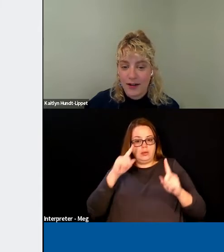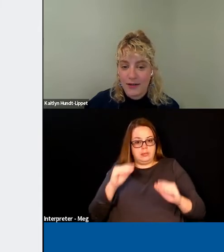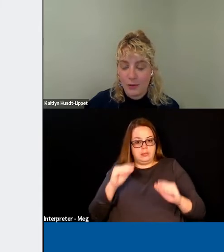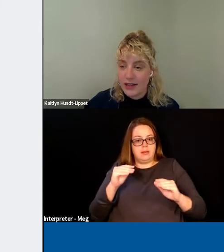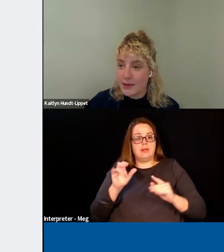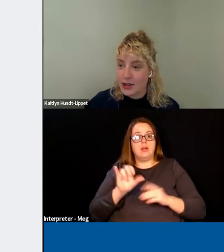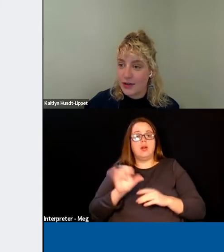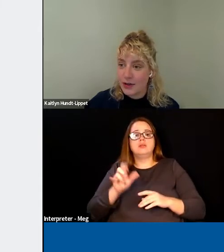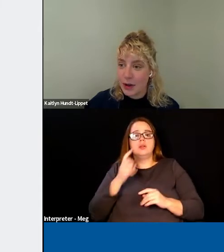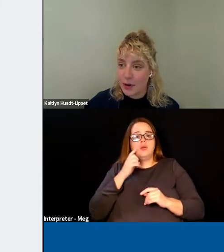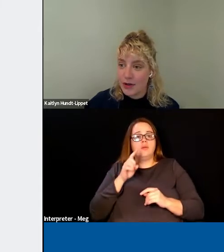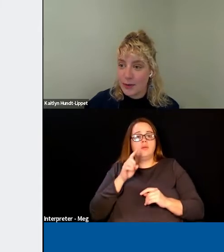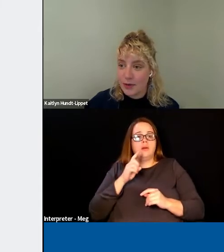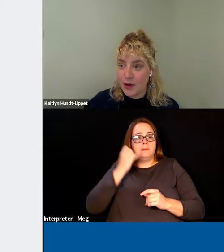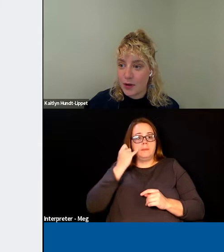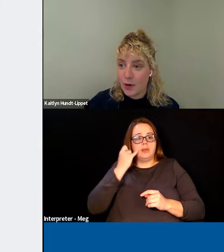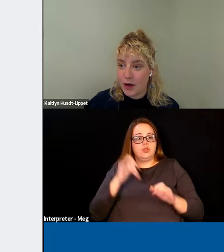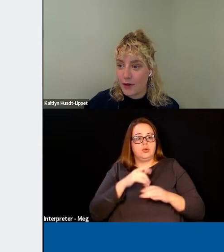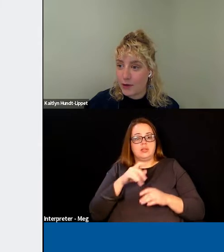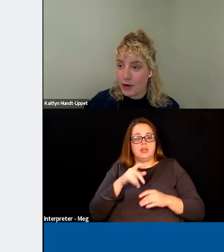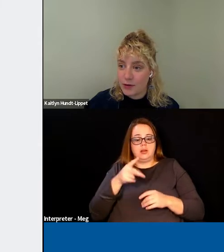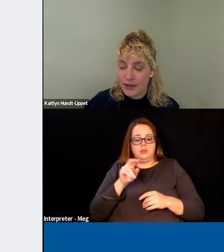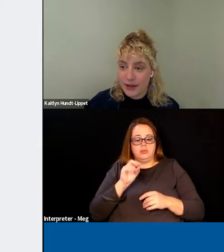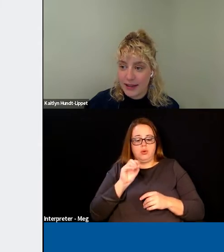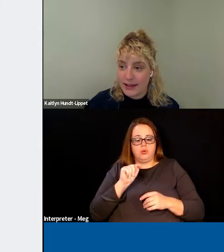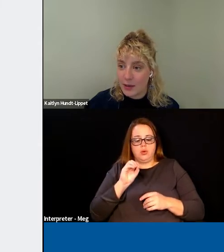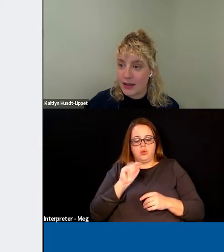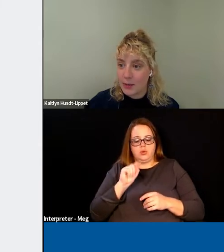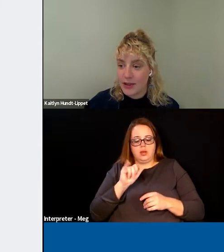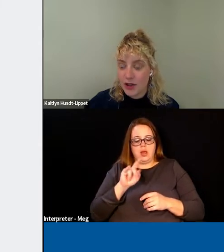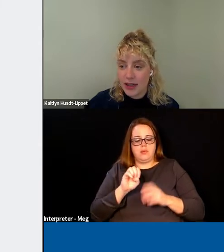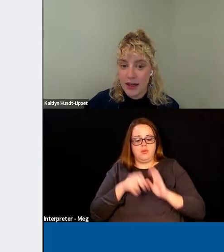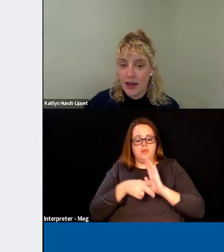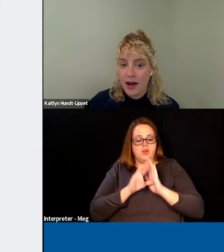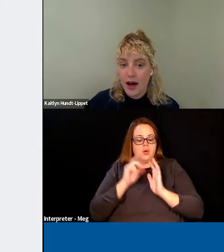especially if you're doing a prototype review or if you know something is gonna be a little bit tricky,